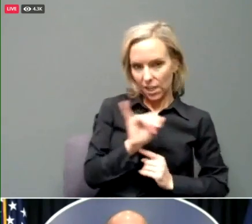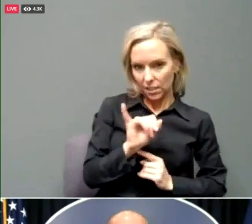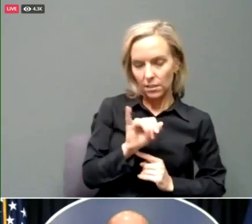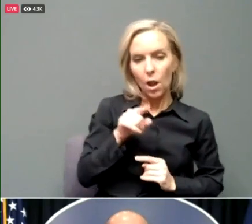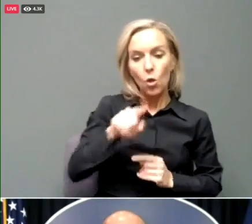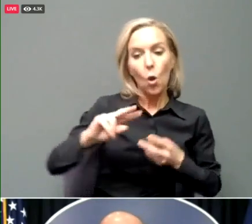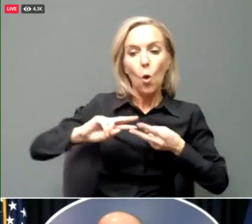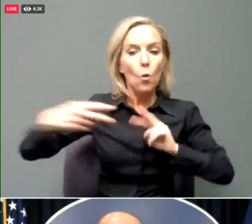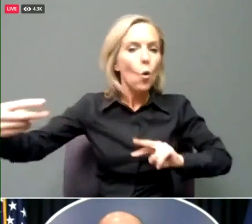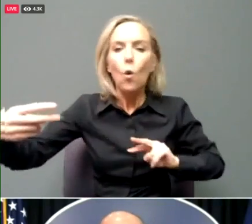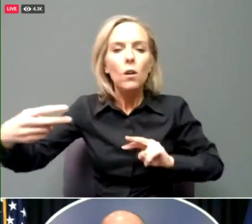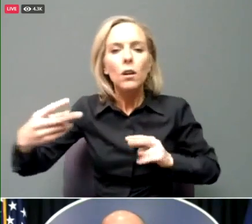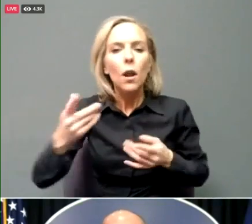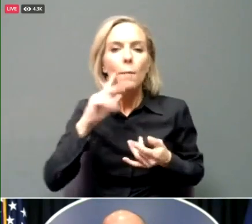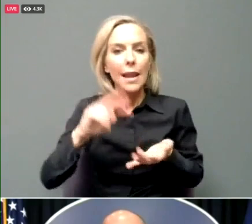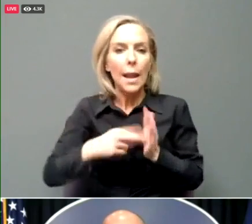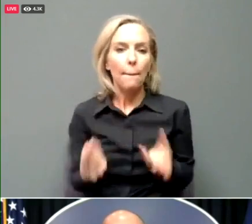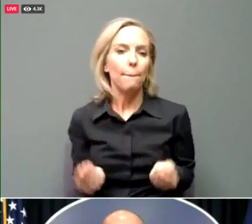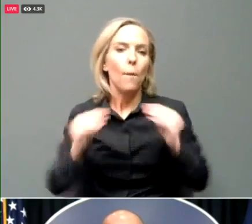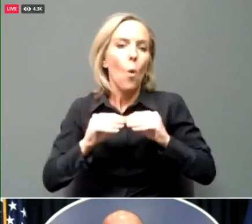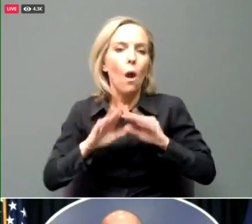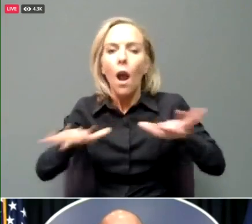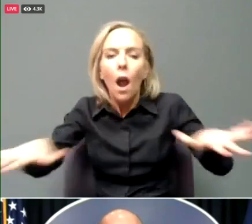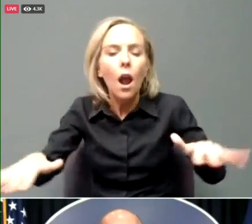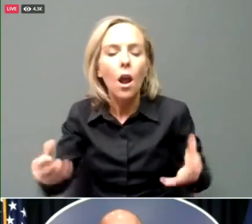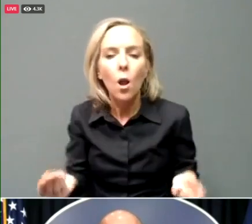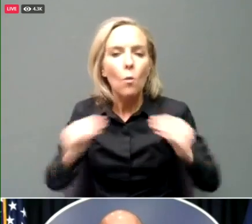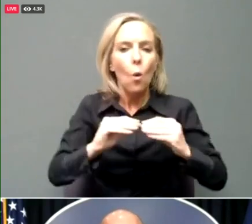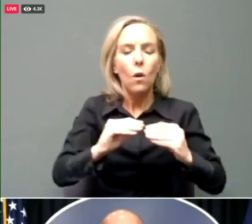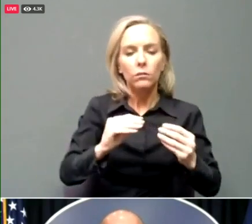contagious that don't make it more lethal. They don't functionally have an